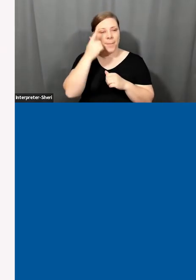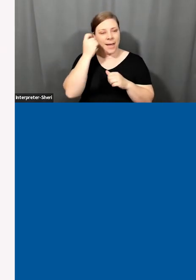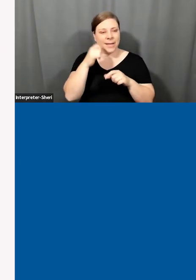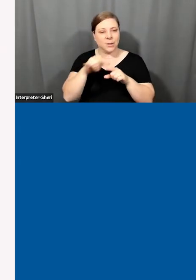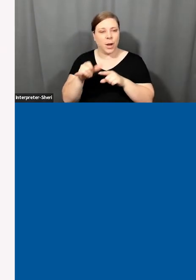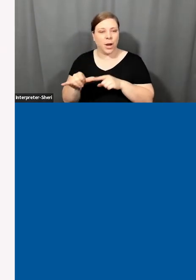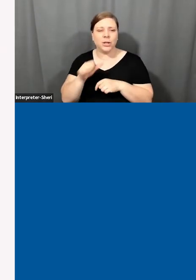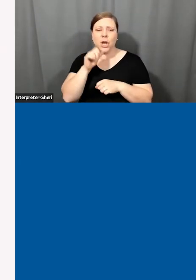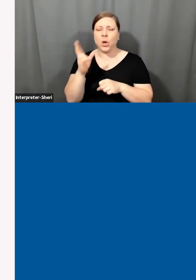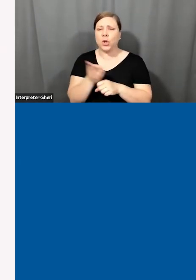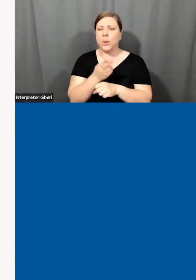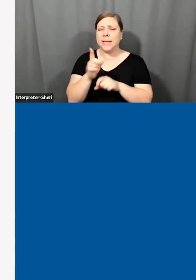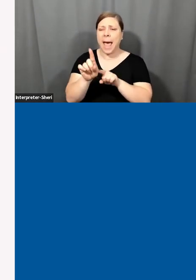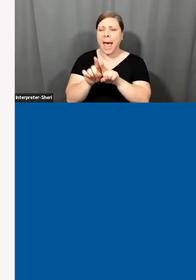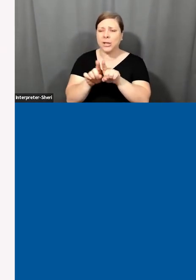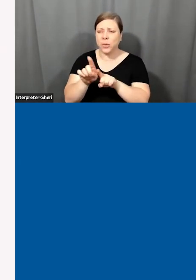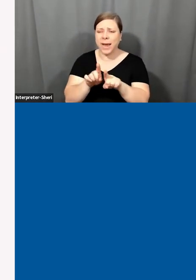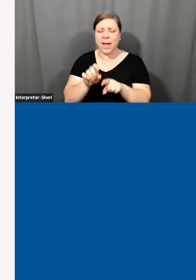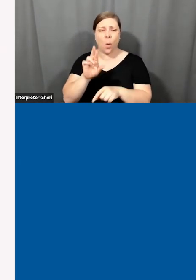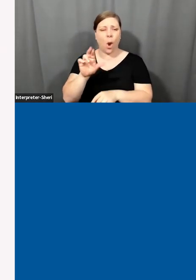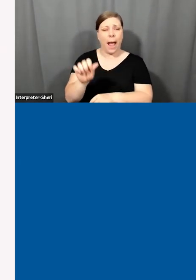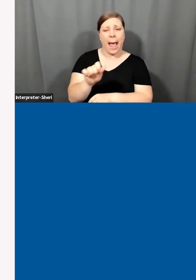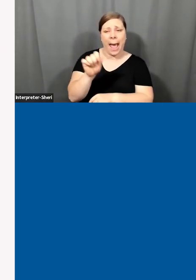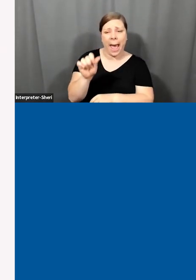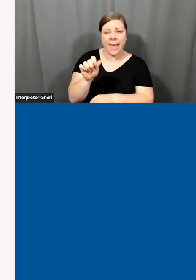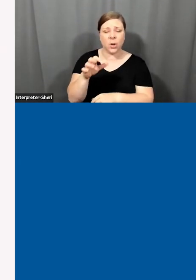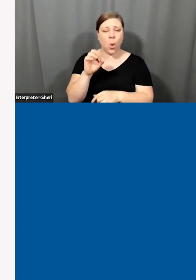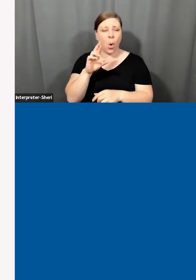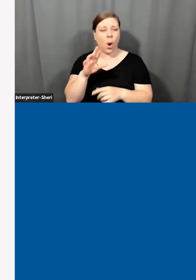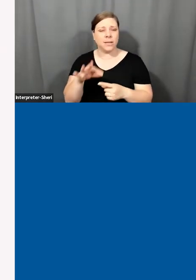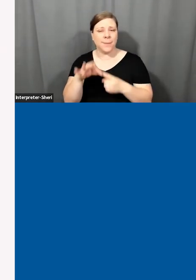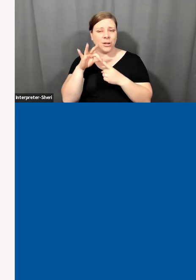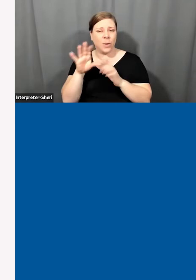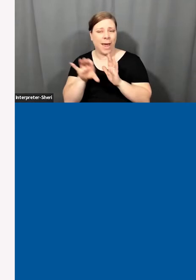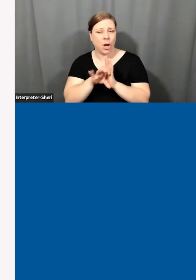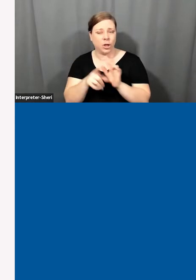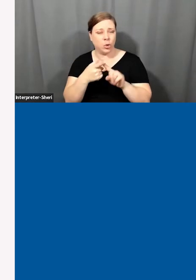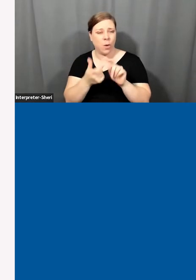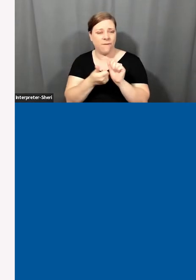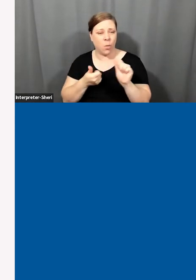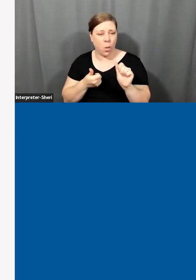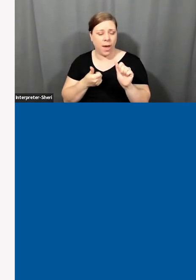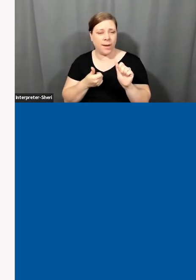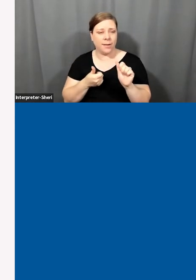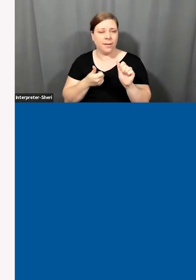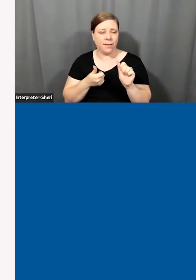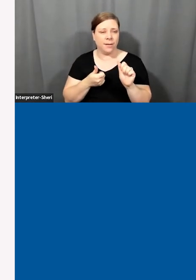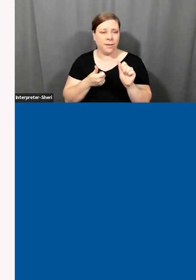People will put an at symbol or spell out words with characters or things like that to avoid the algorithm shadow banning them